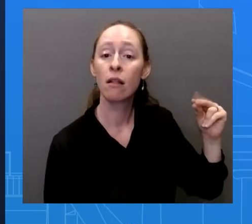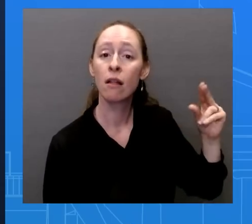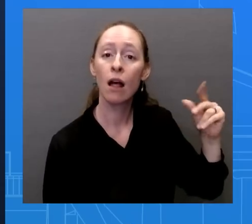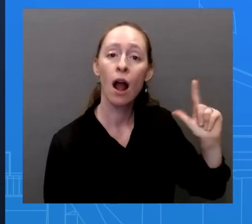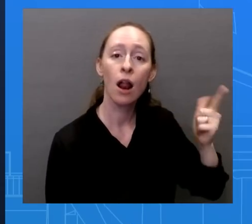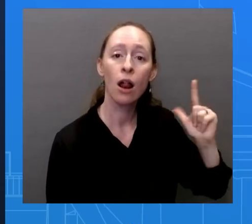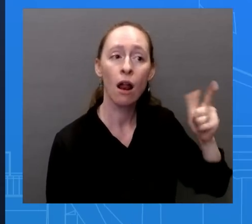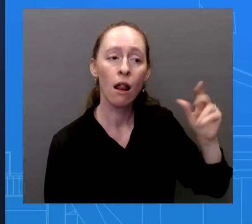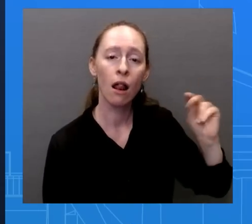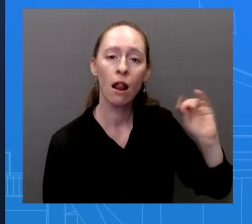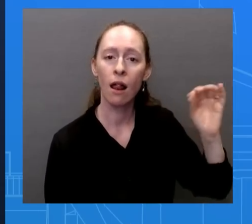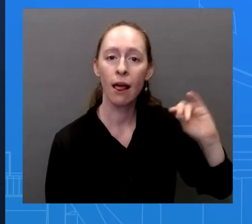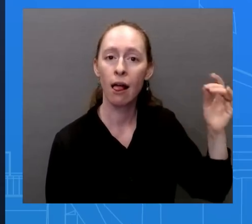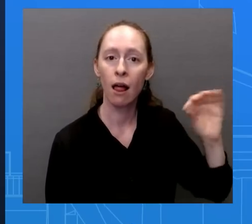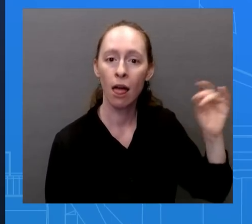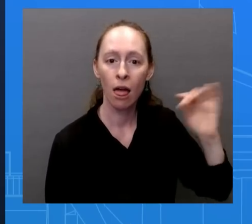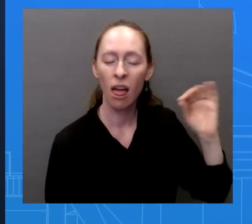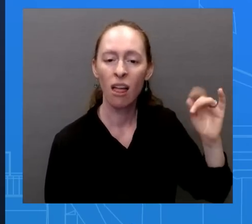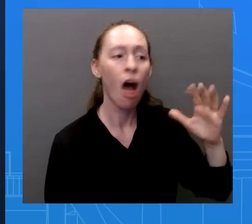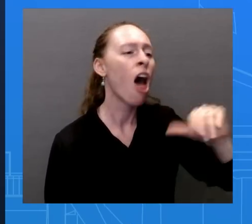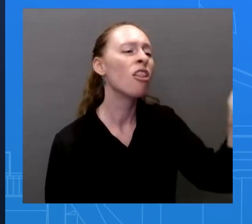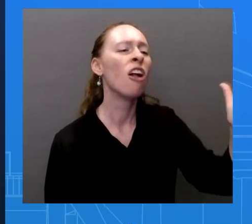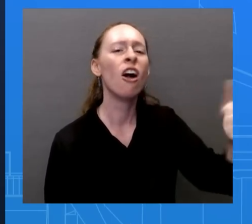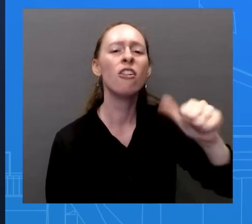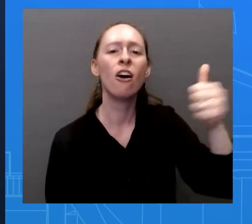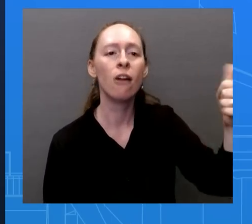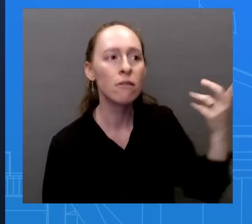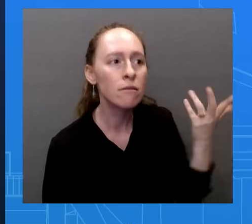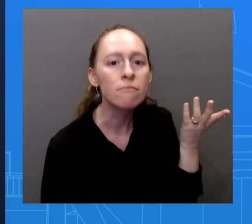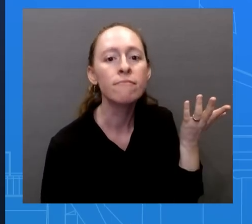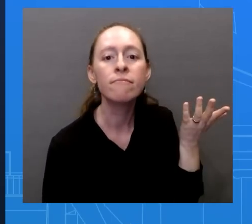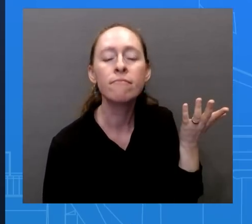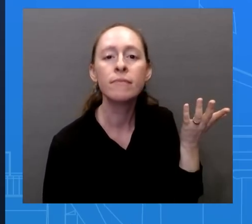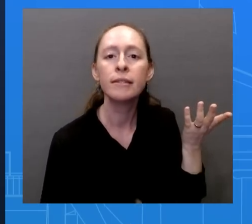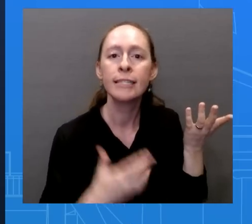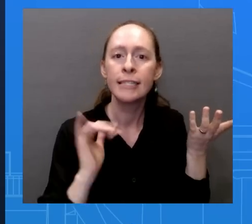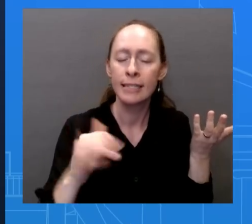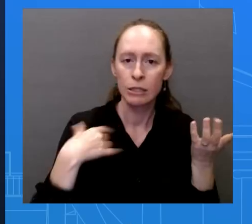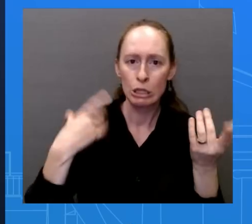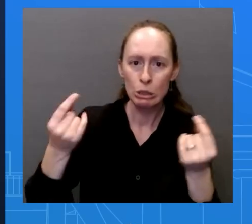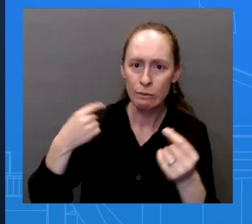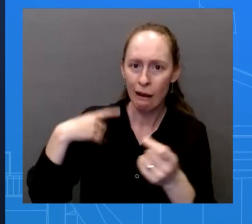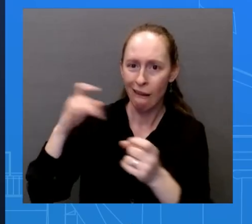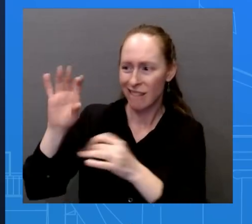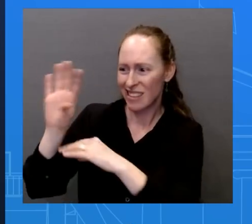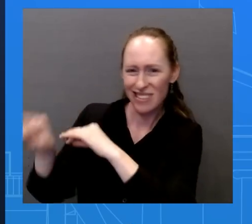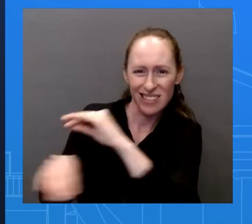We purchased about 170 million doses. One of the things that we know is if we want to make it available in rural communities,